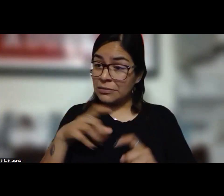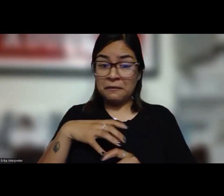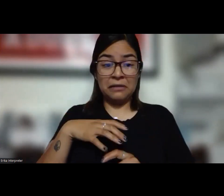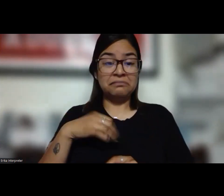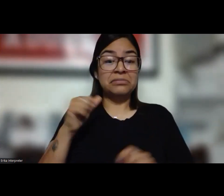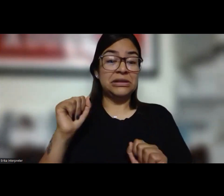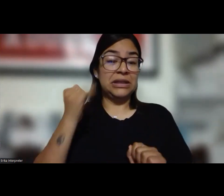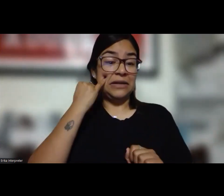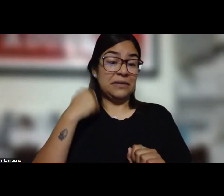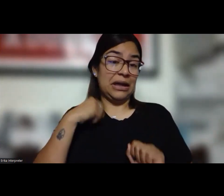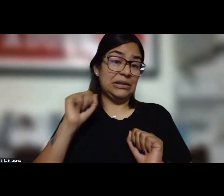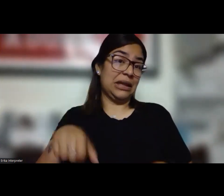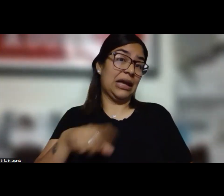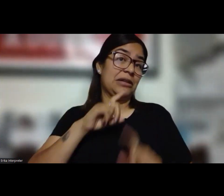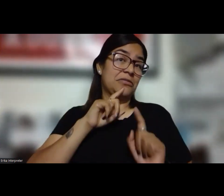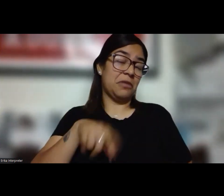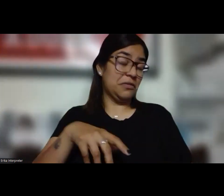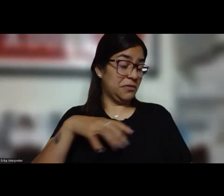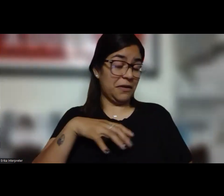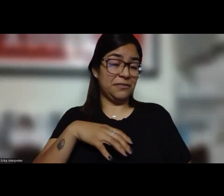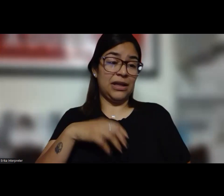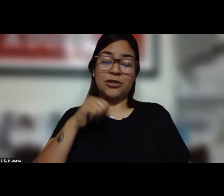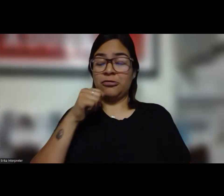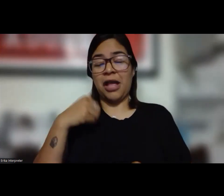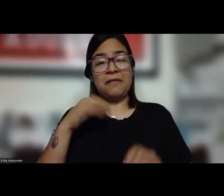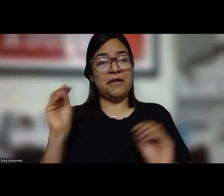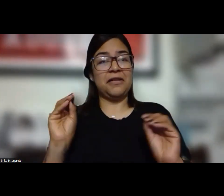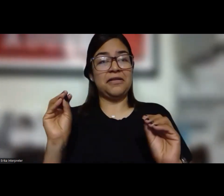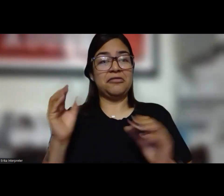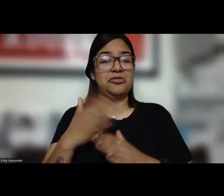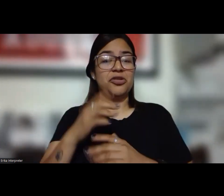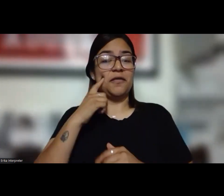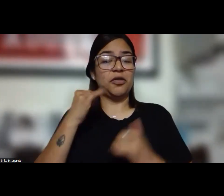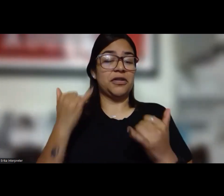some questions I just don't have any type of an update prepared thanks so I don't know if